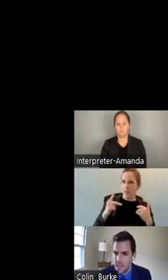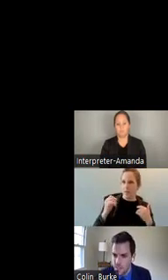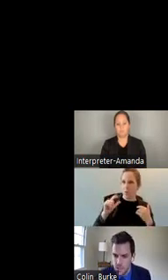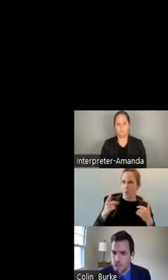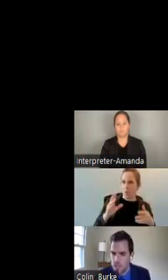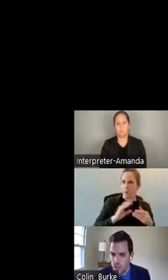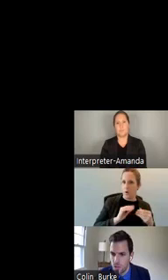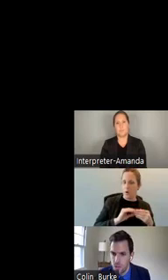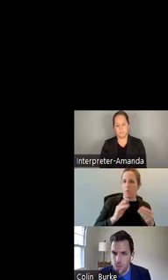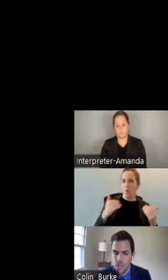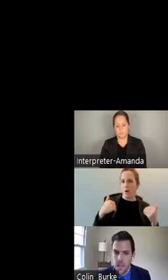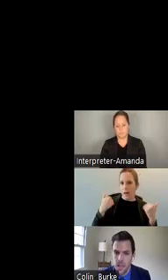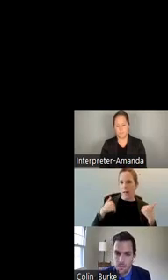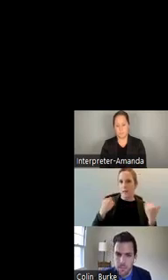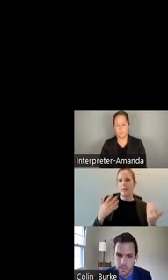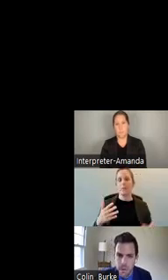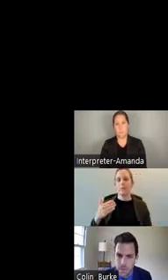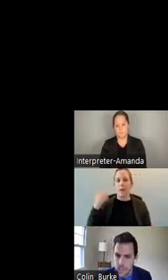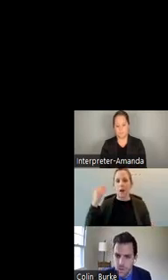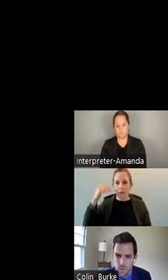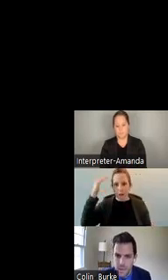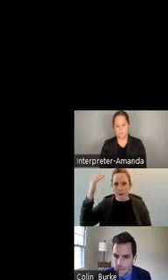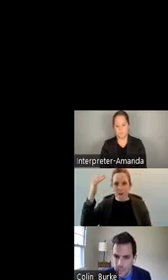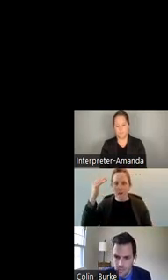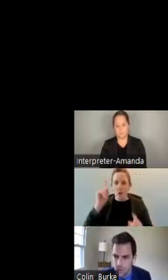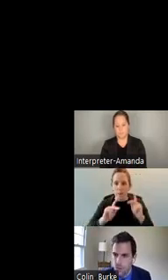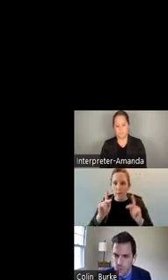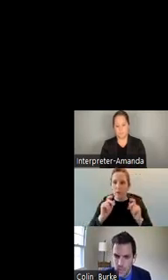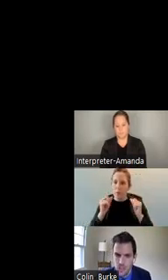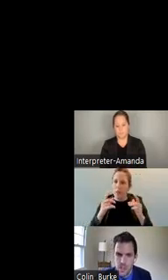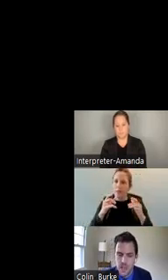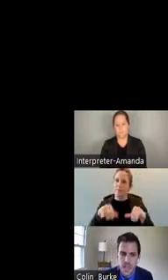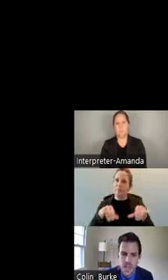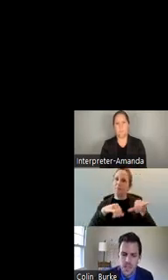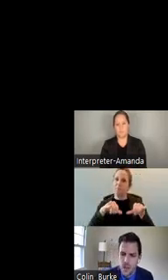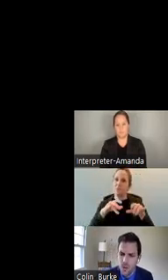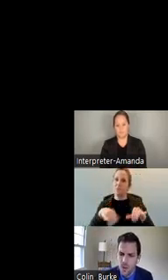adolescent young adult population with many of the same struggles and challenges and so